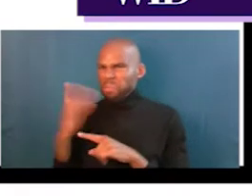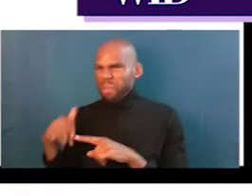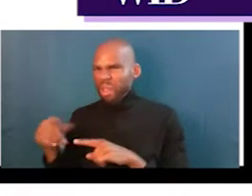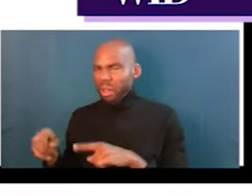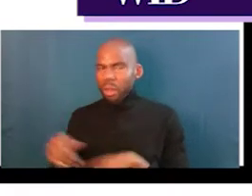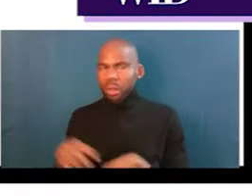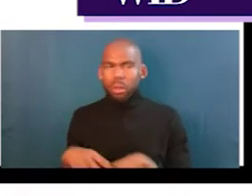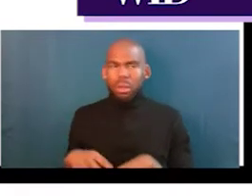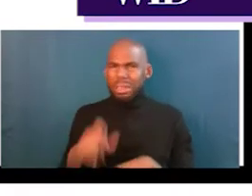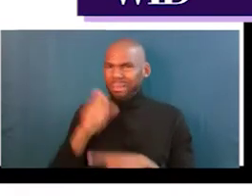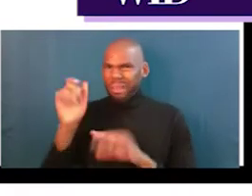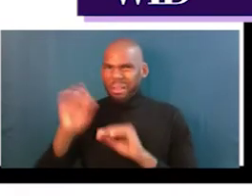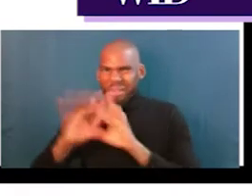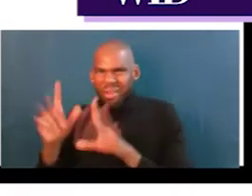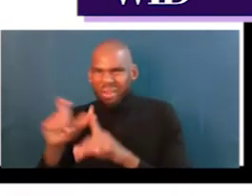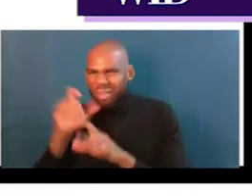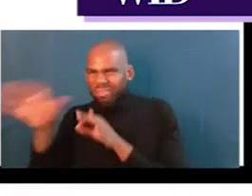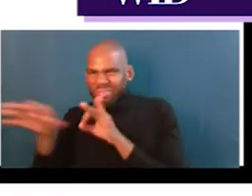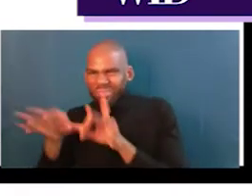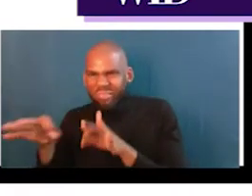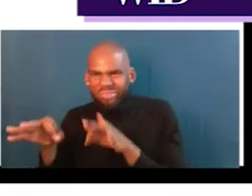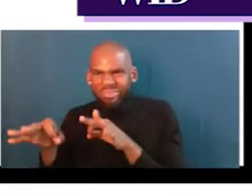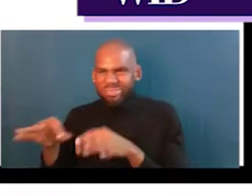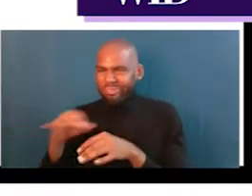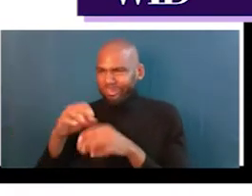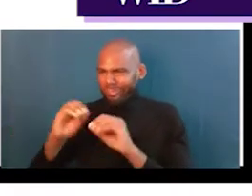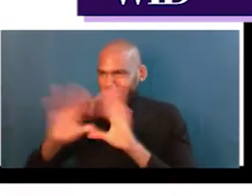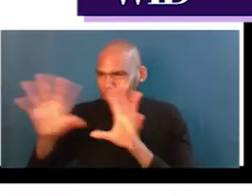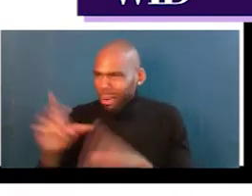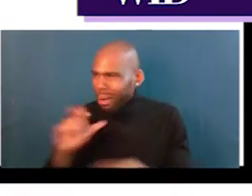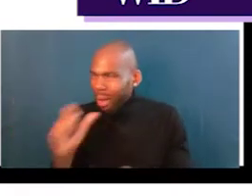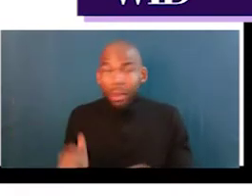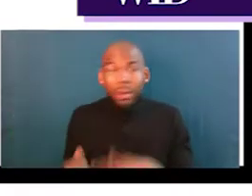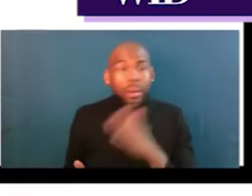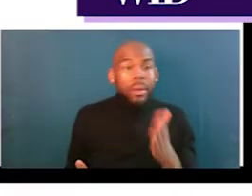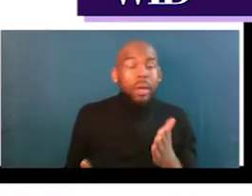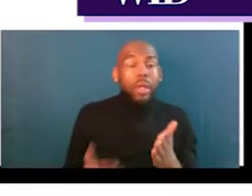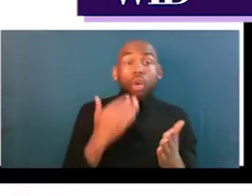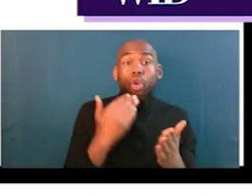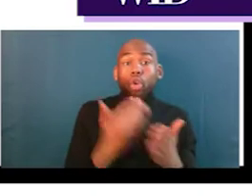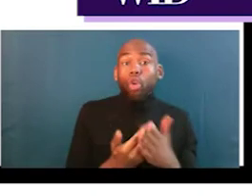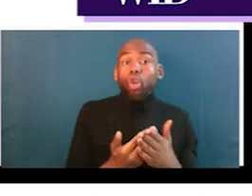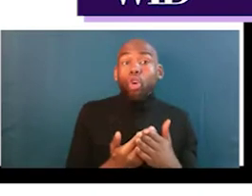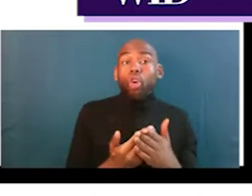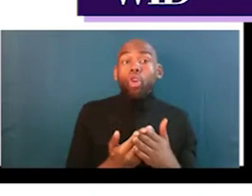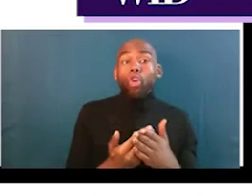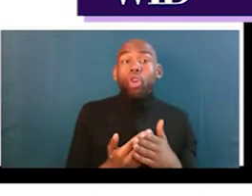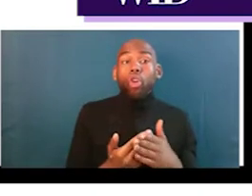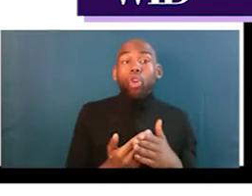is minimum contrast ratio requirements. Here are a few examples of text with almost exactly